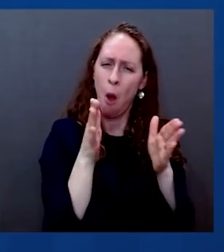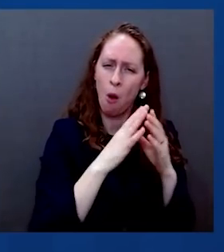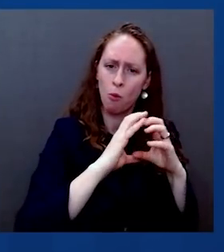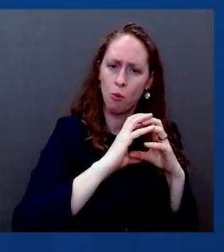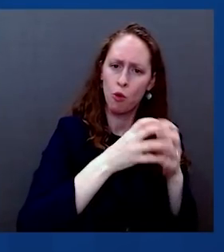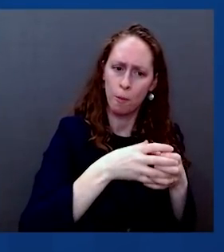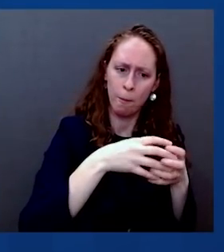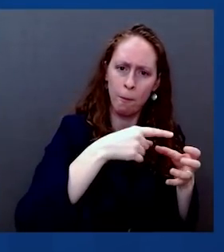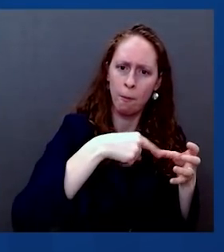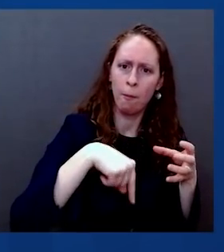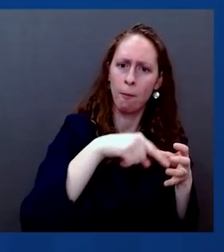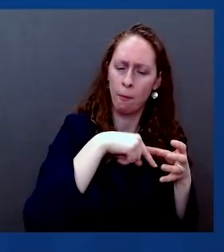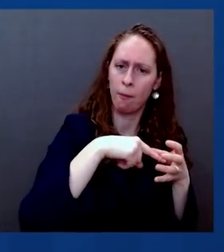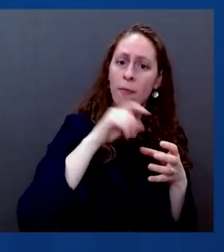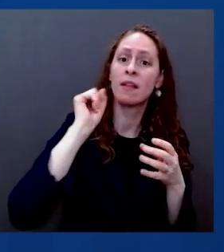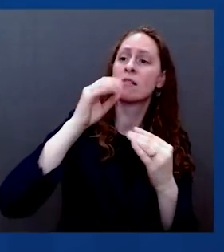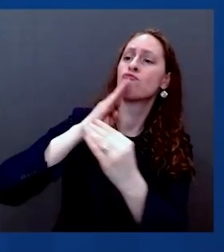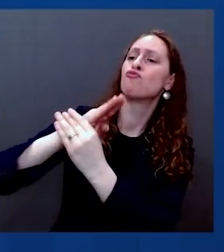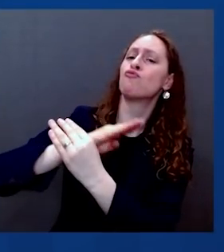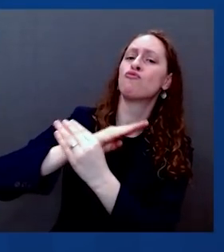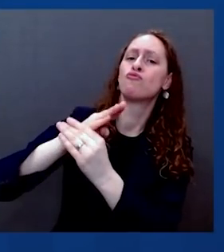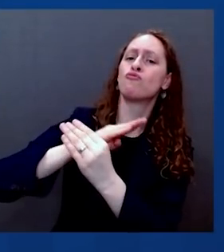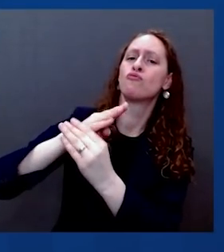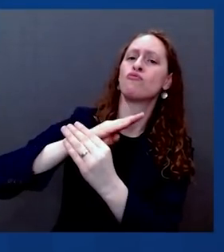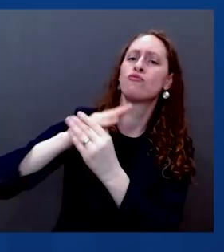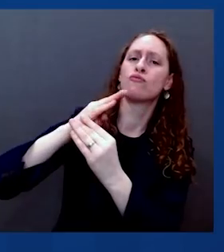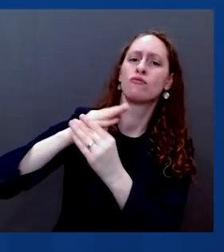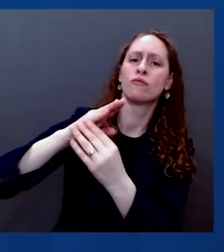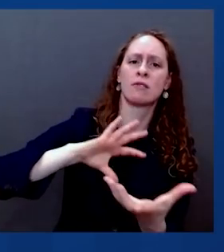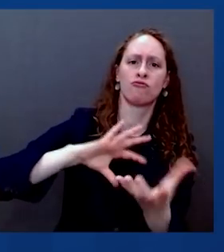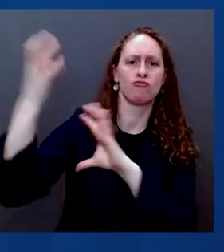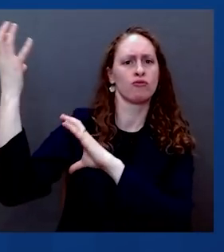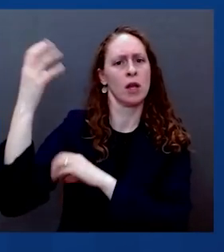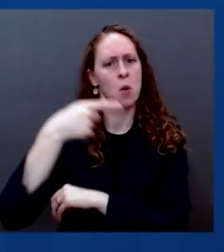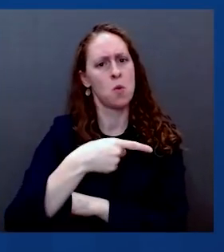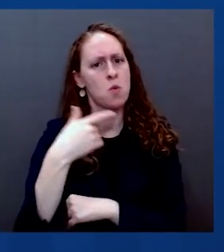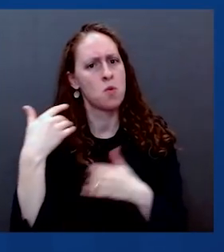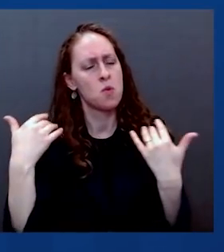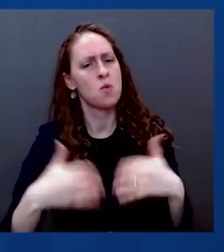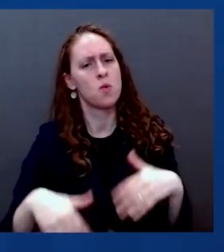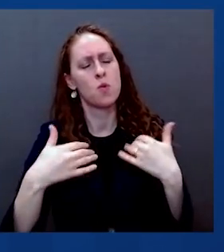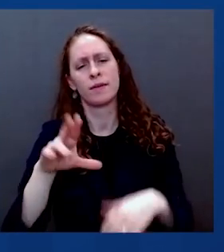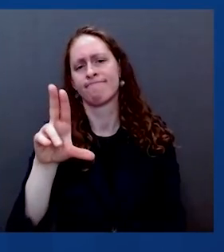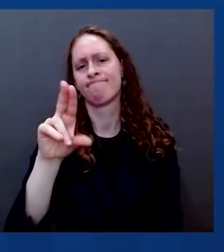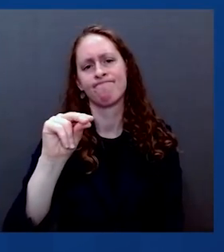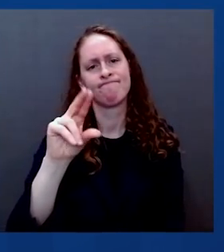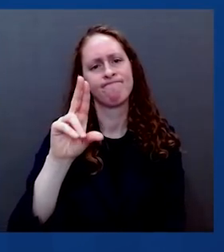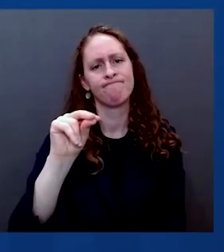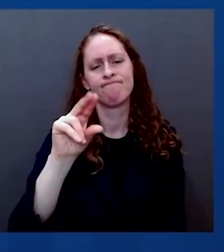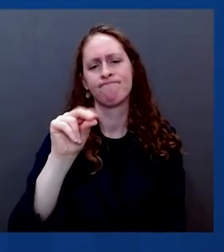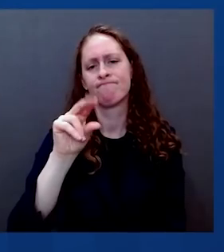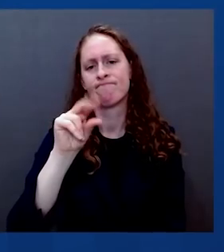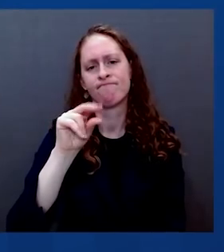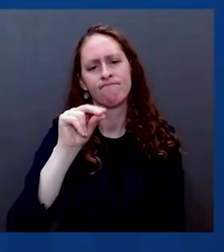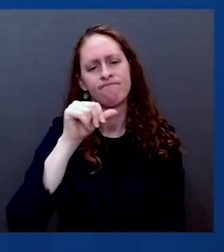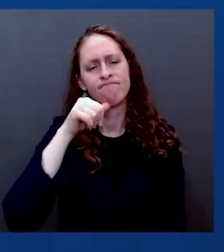When it comes to protecting majority rule in America, the majority should rule in the United States Senate.